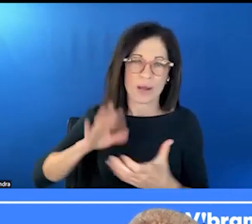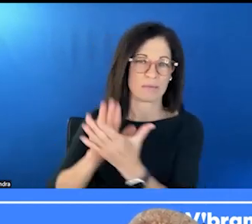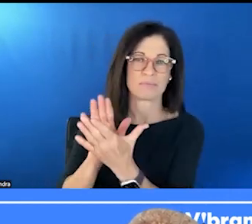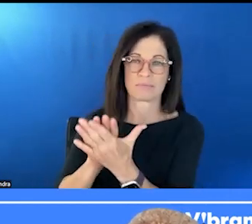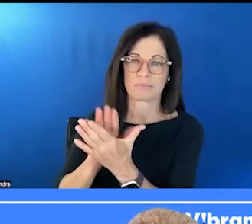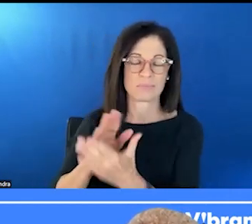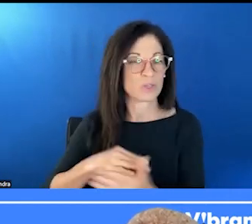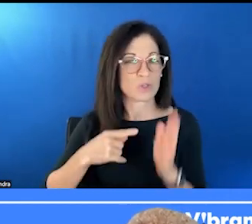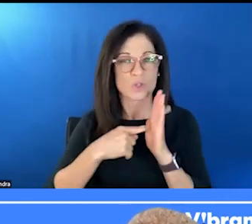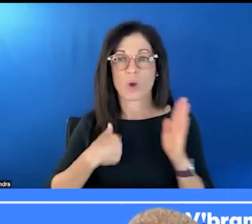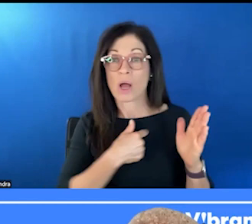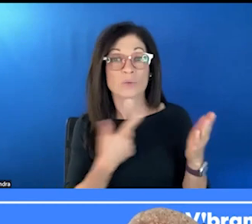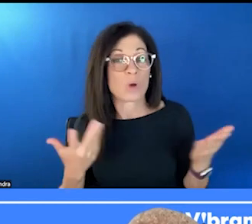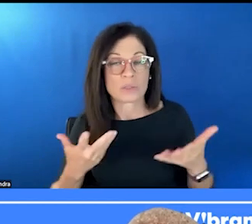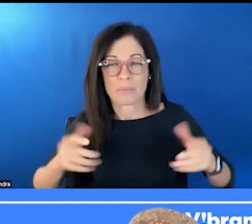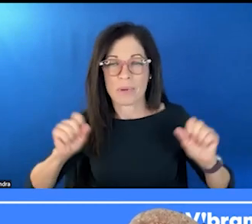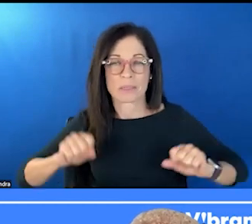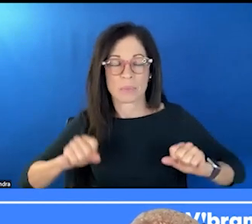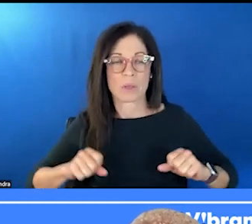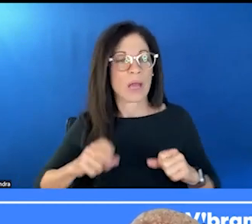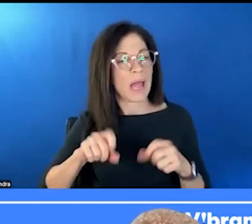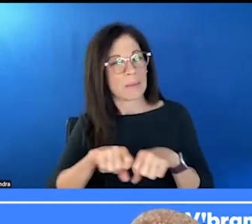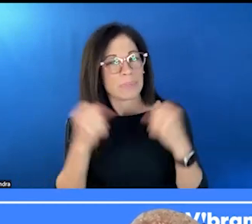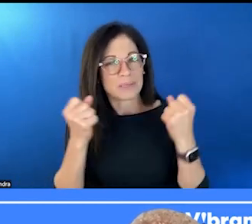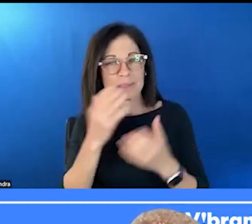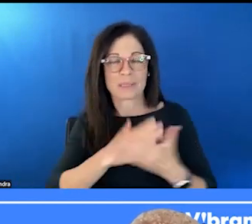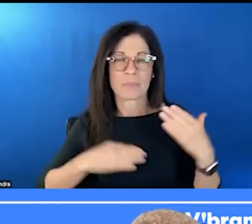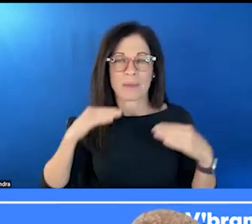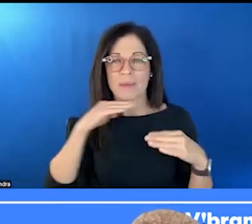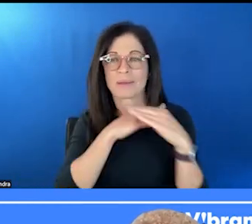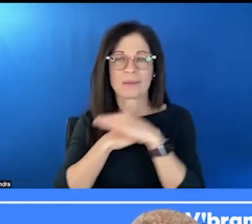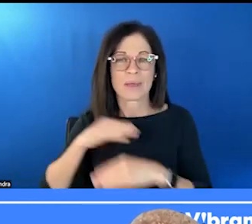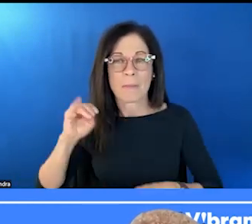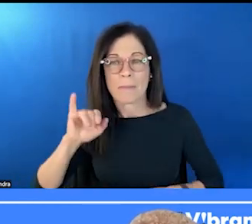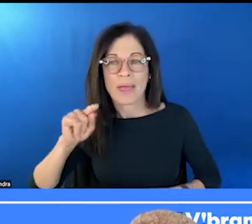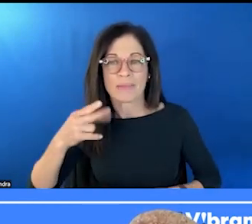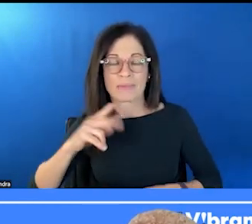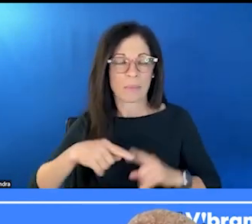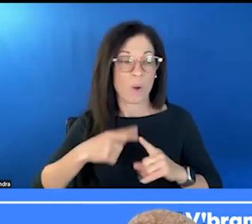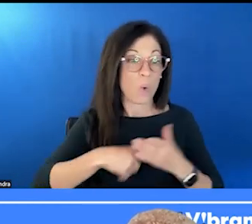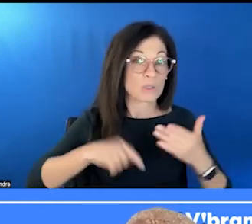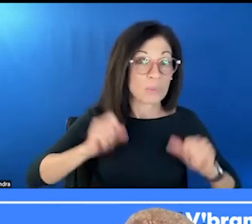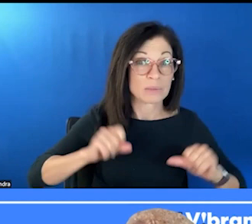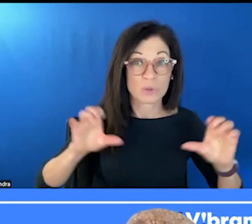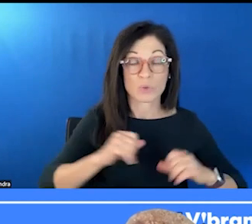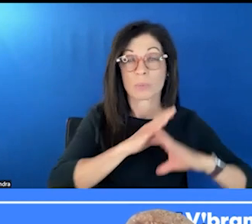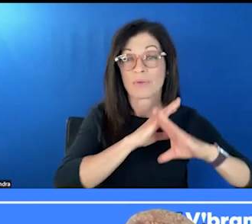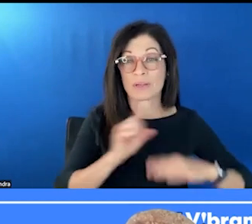POSSIBLE AND BREAKING MYTHS ABOUT WHAT IS POSSIBLE TO DO IN HEALTHCARE SYSTEMS.